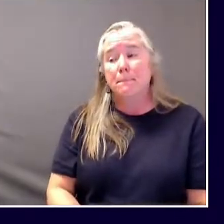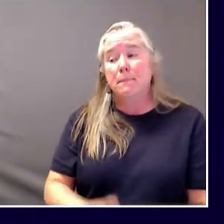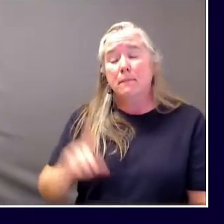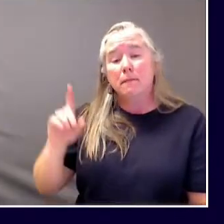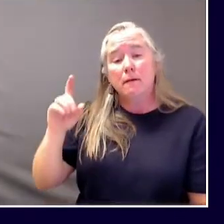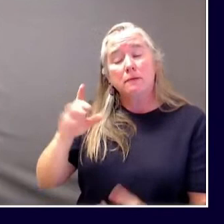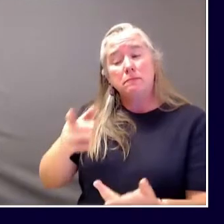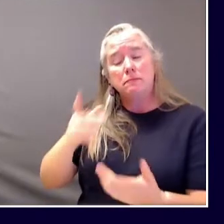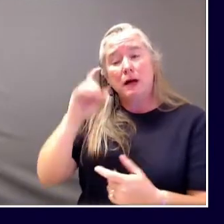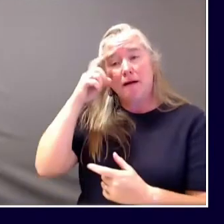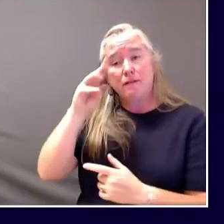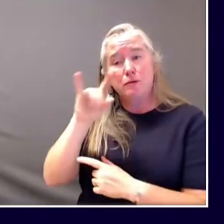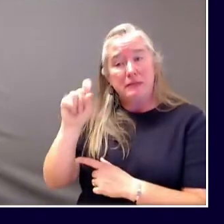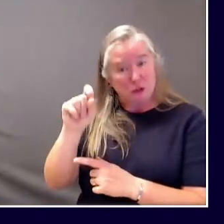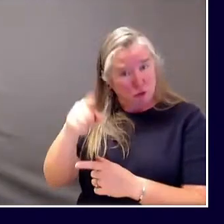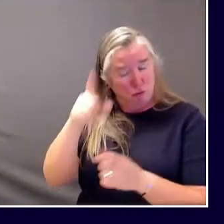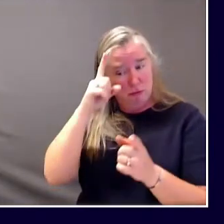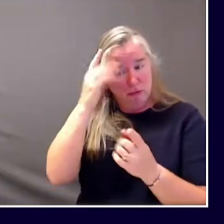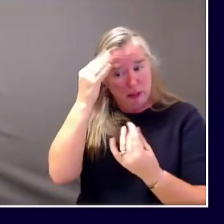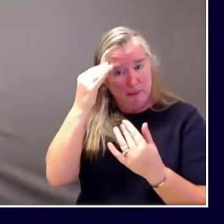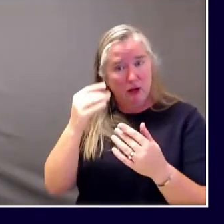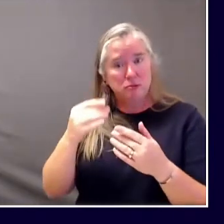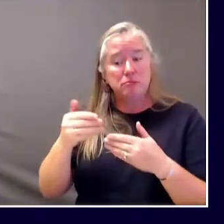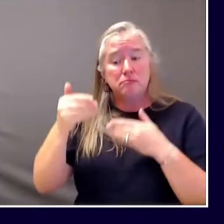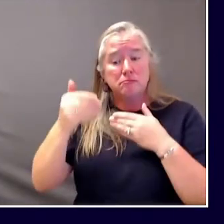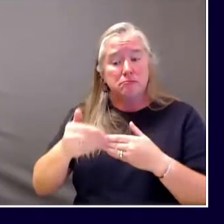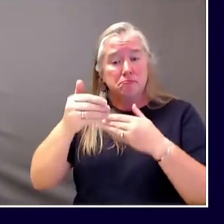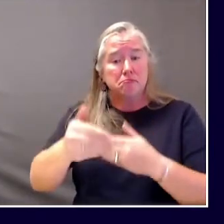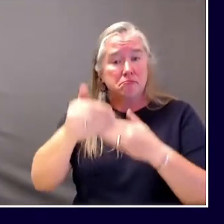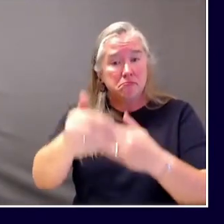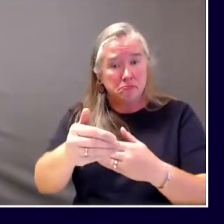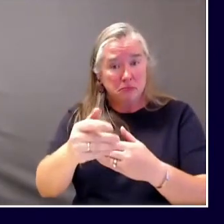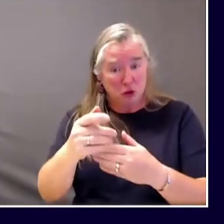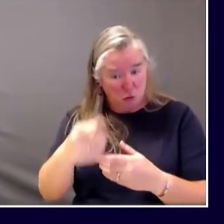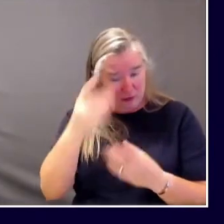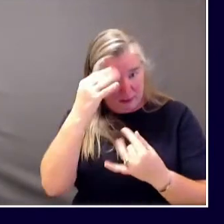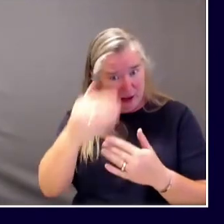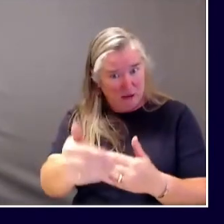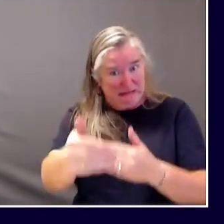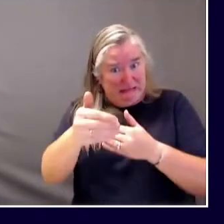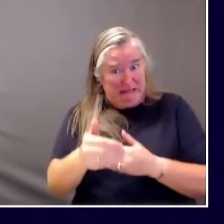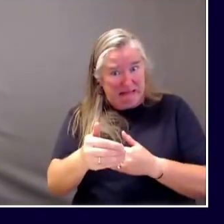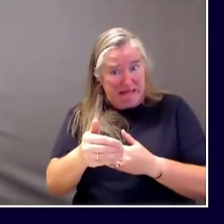the state's guidelines are taking a step back in re opening